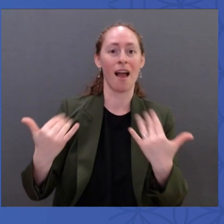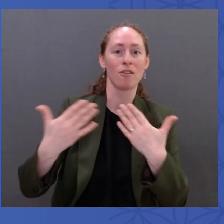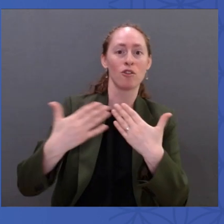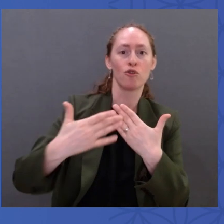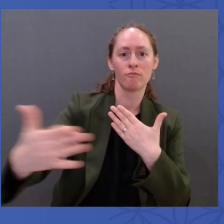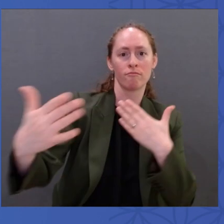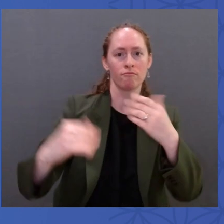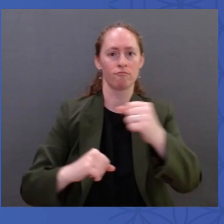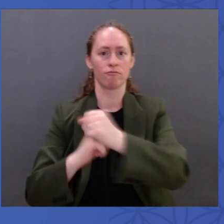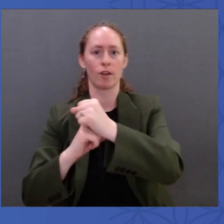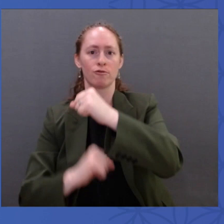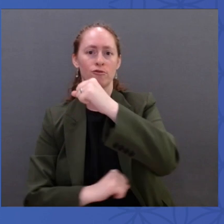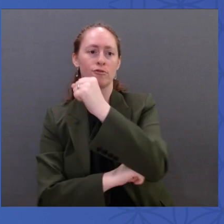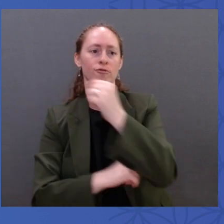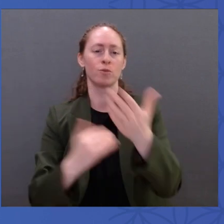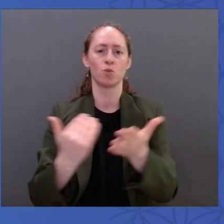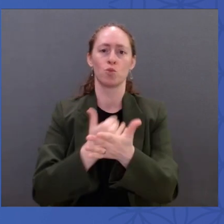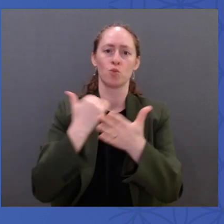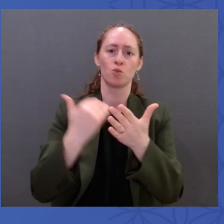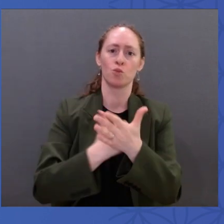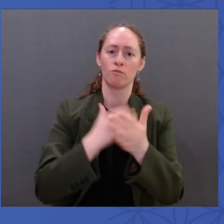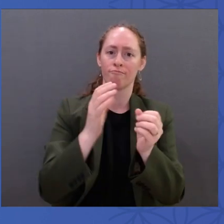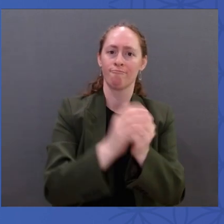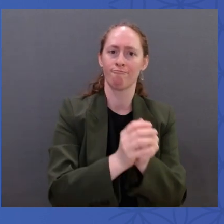together in Korea, Mr. President Biden,